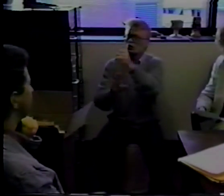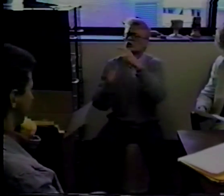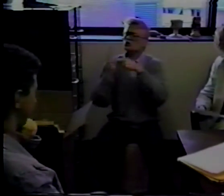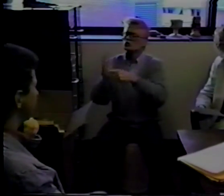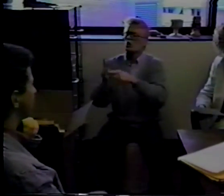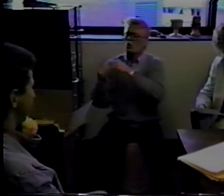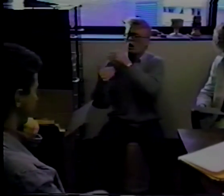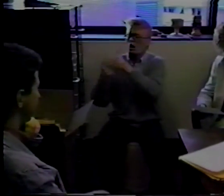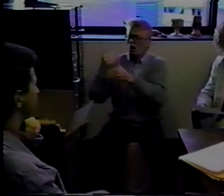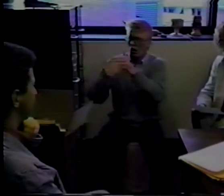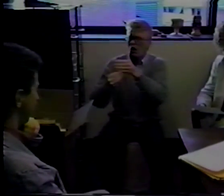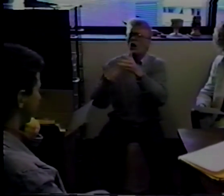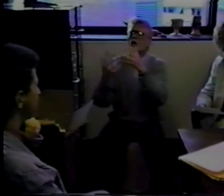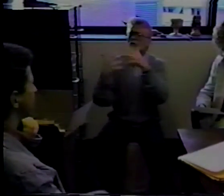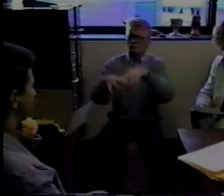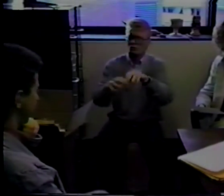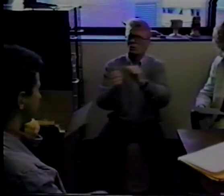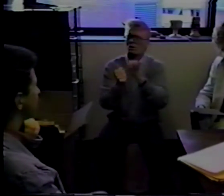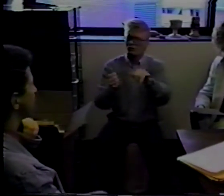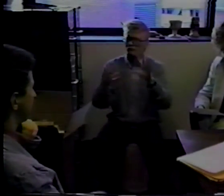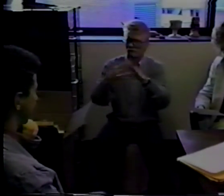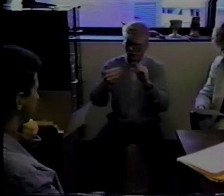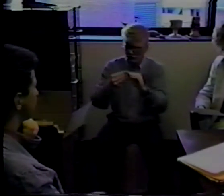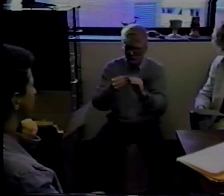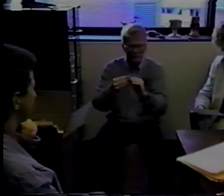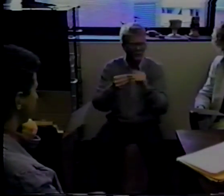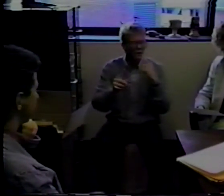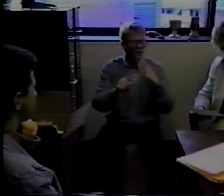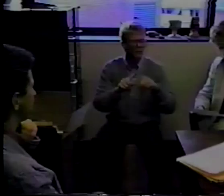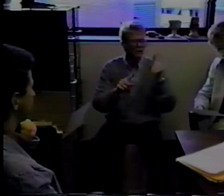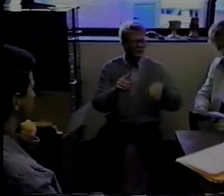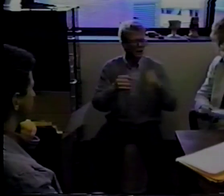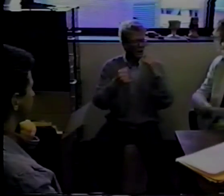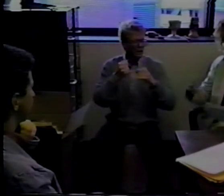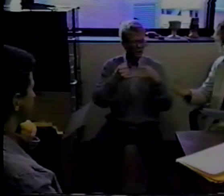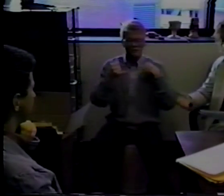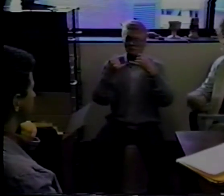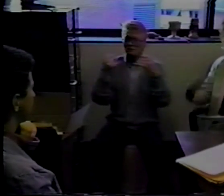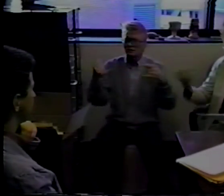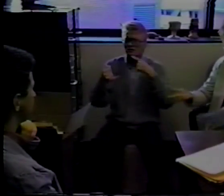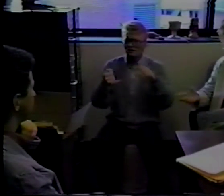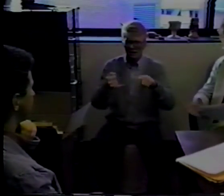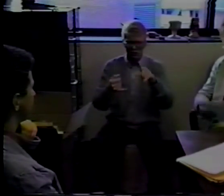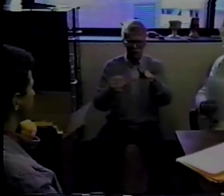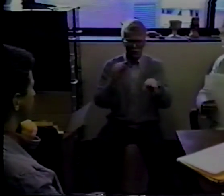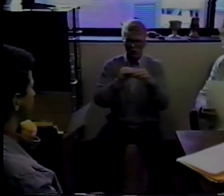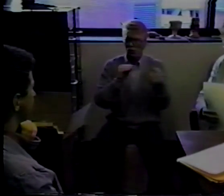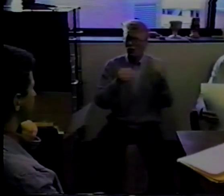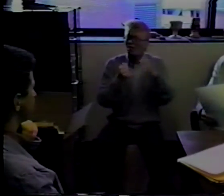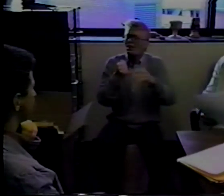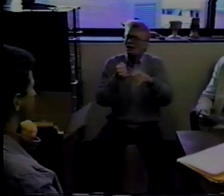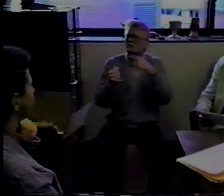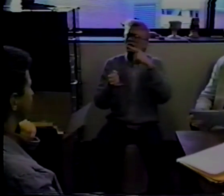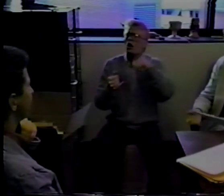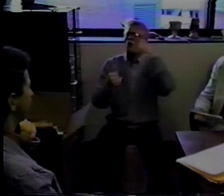and I like that you included the line at the end that says "And that reminds me of another incident." So it's clear that it is going to go onto a different story,